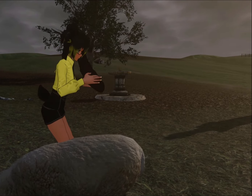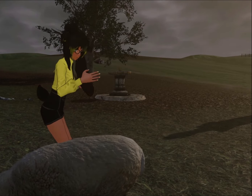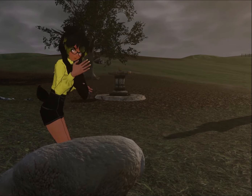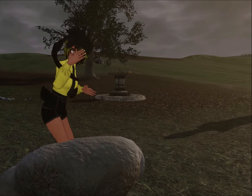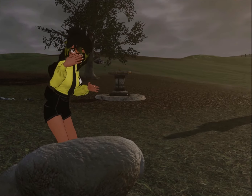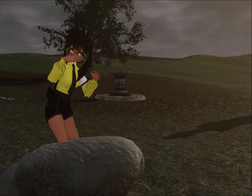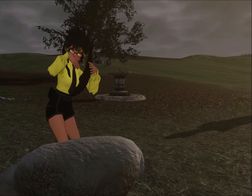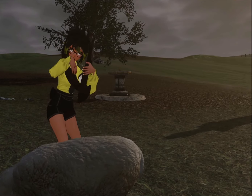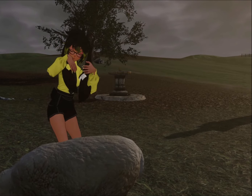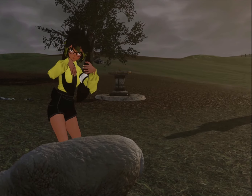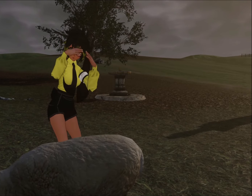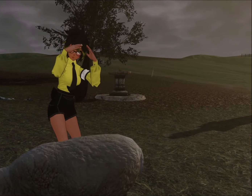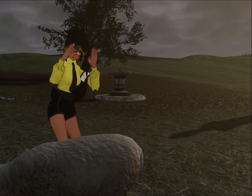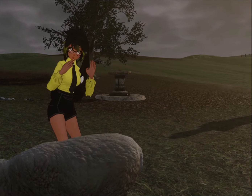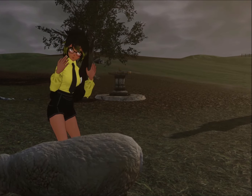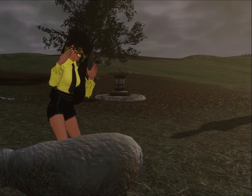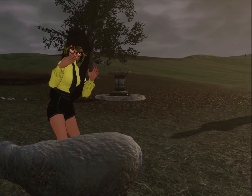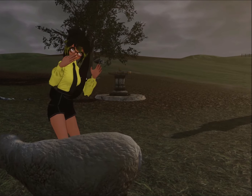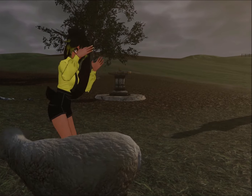Come, get in the house!